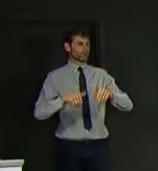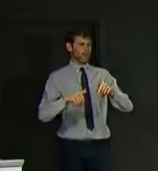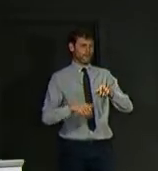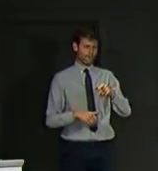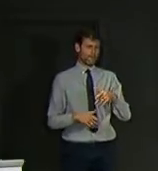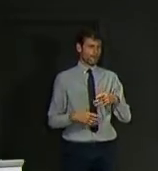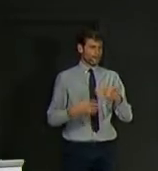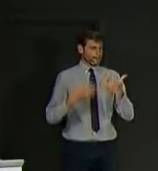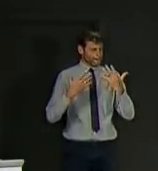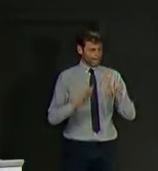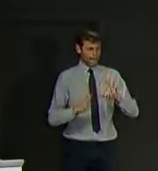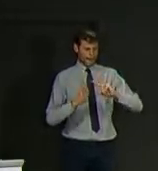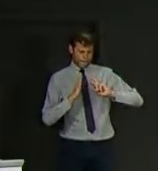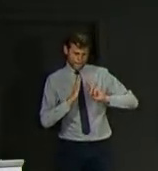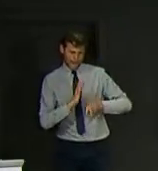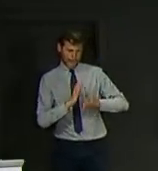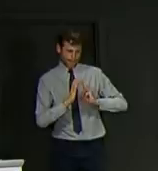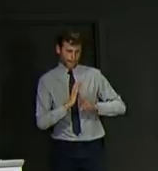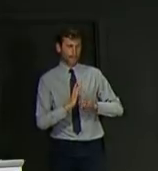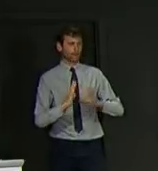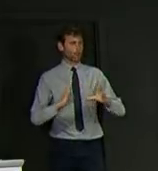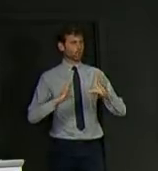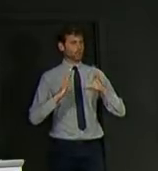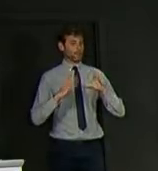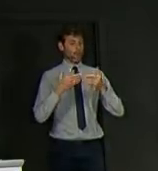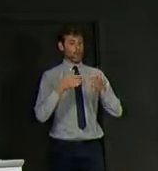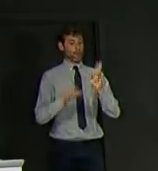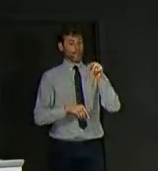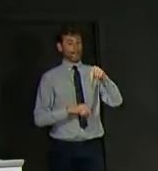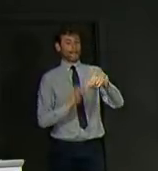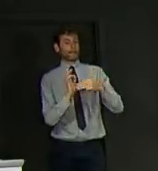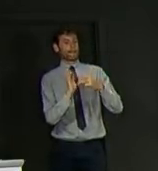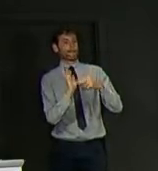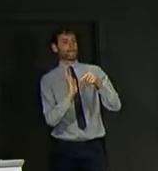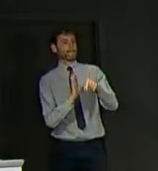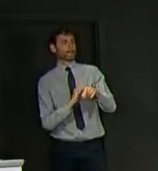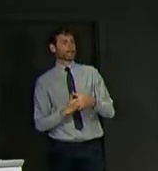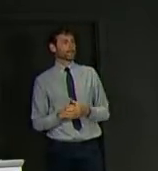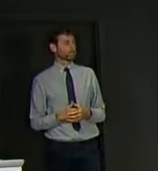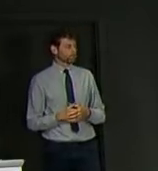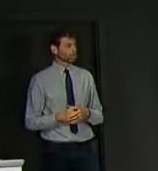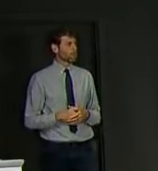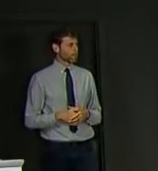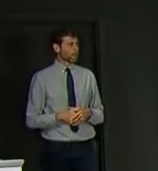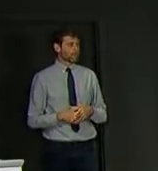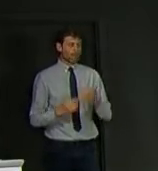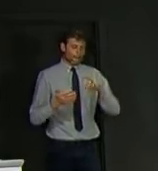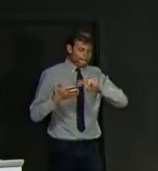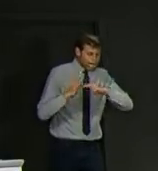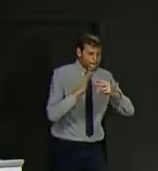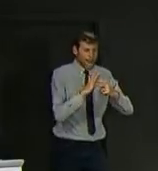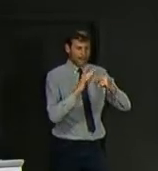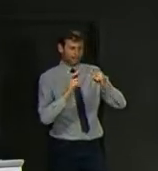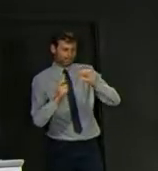of work to prepare for reopening on Monday. Part of that work has obviously been preparing